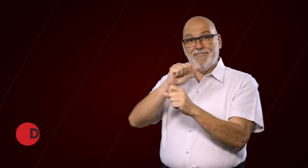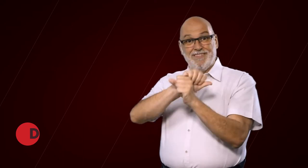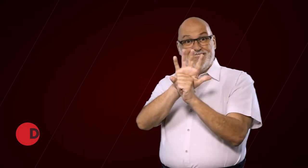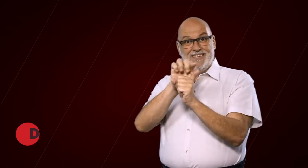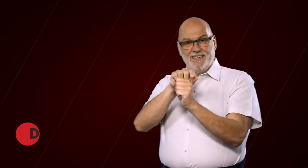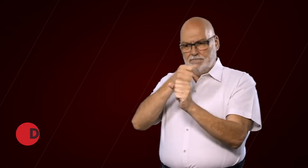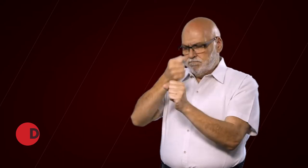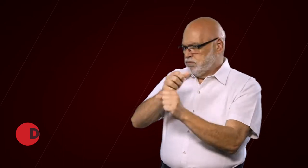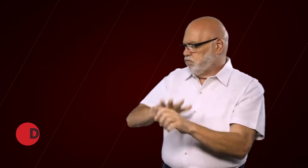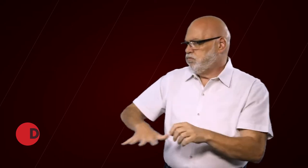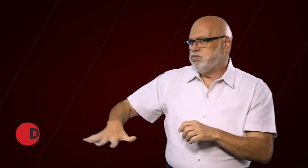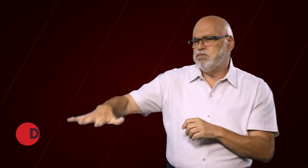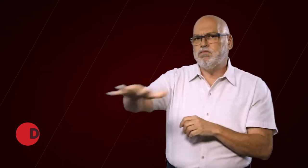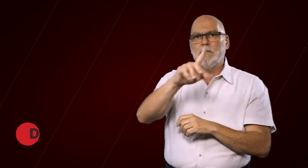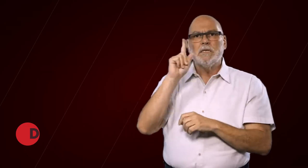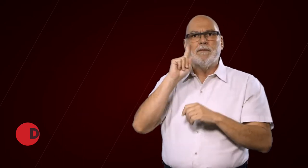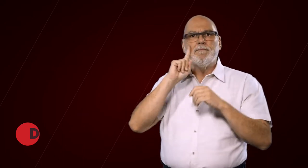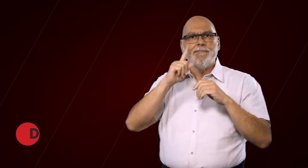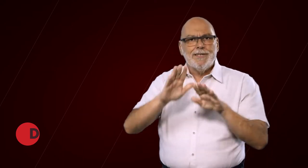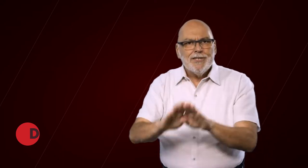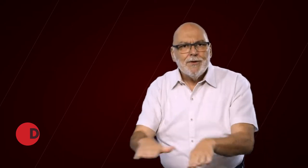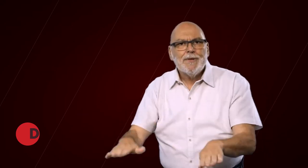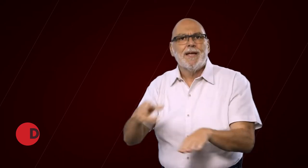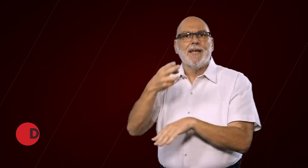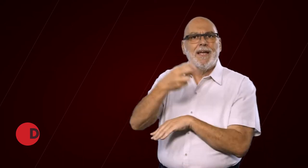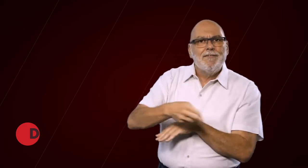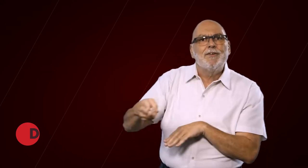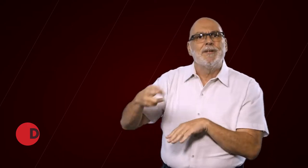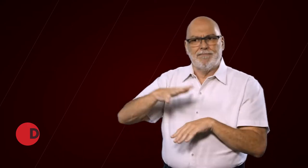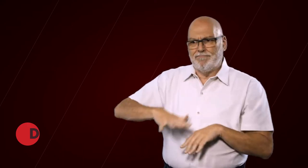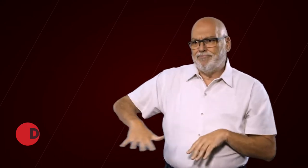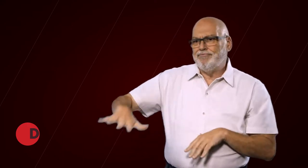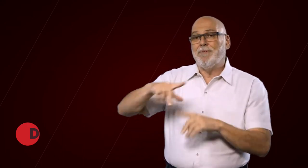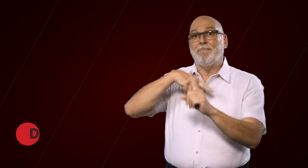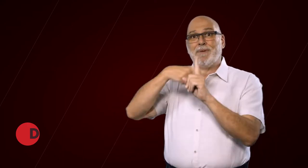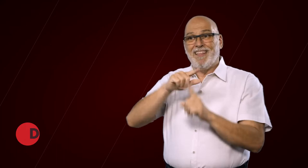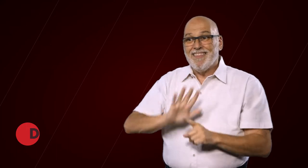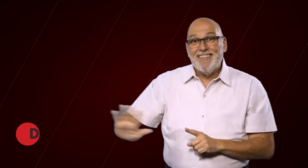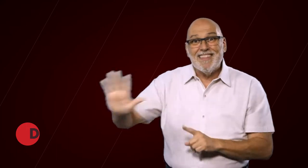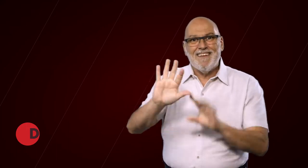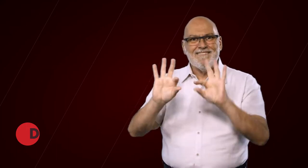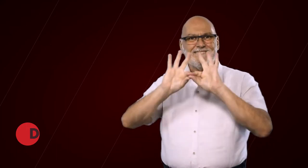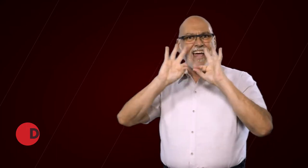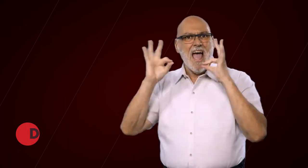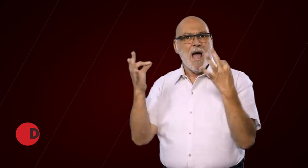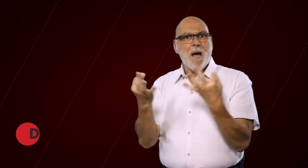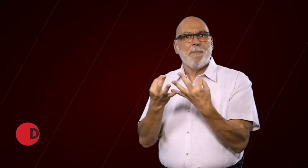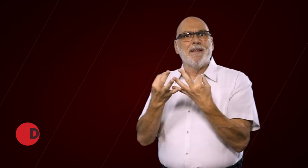of COVID on Deaf and hard of hearing children,